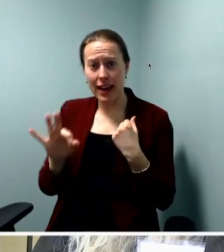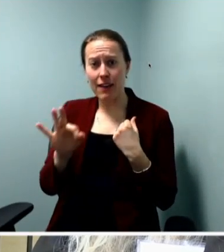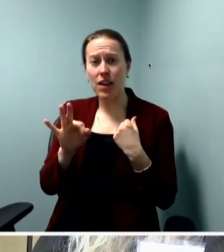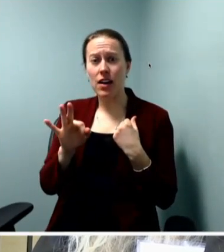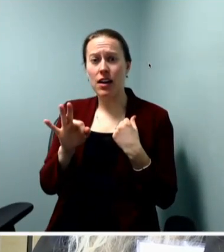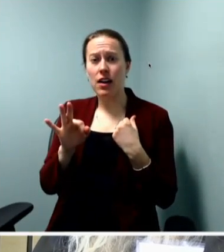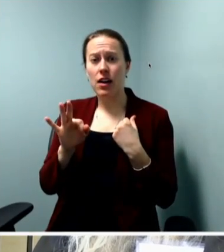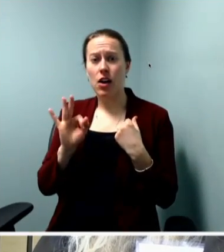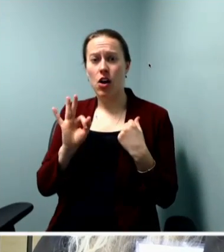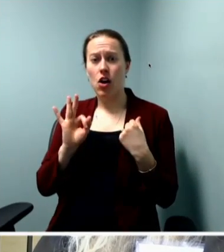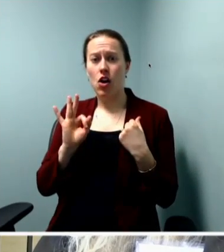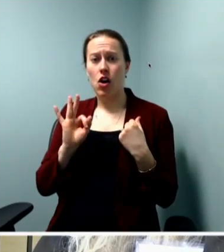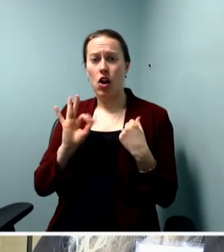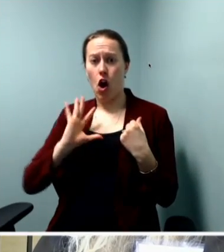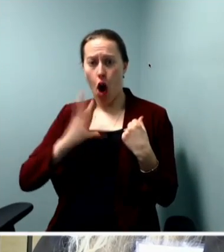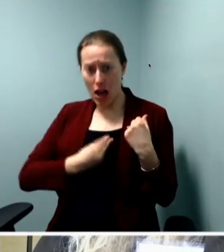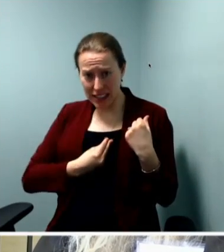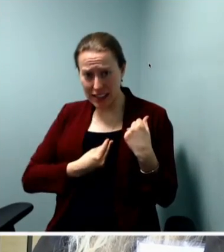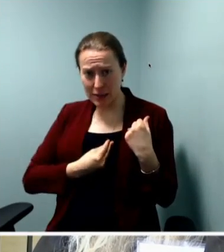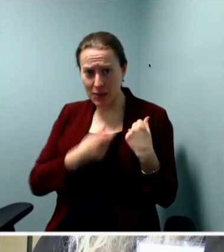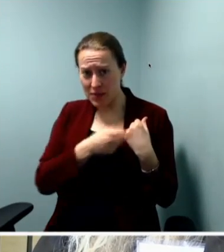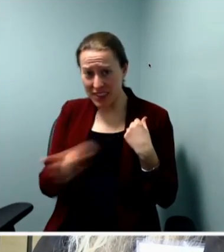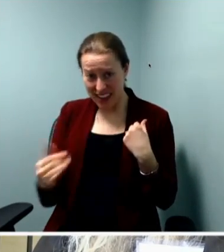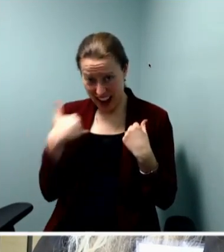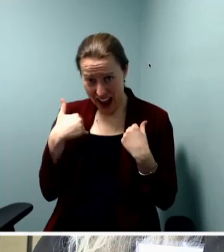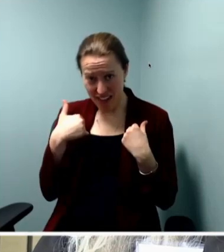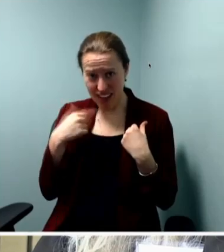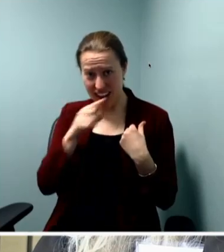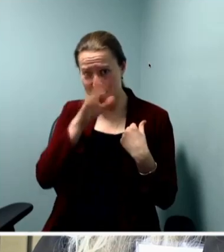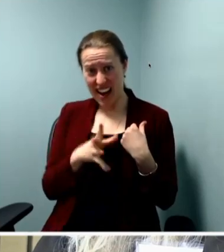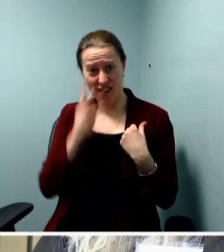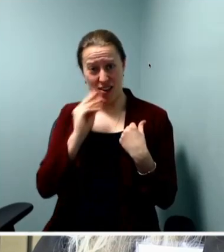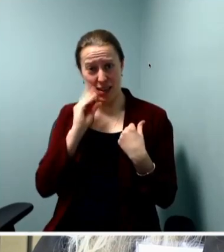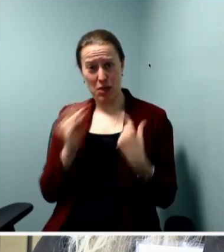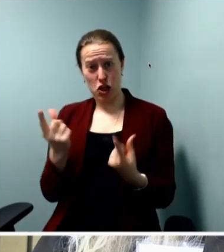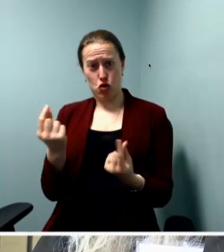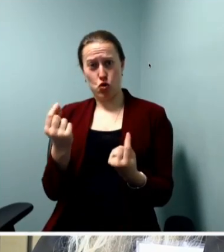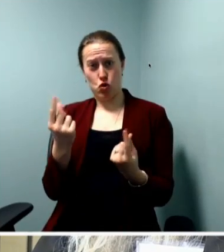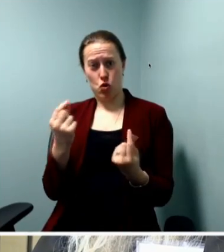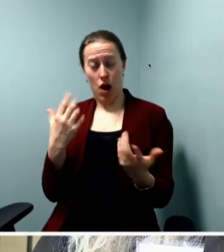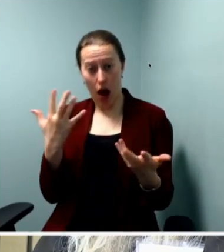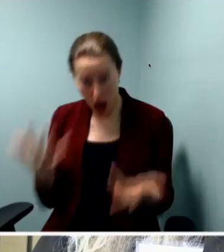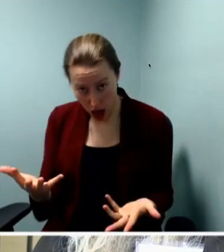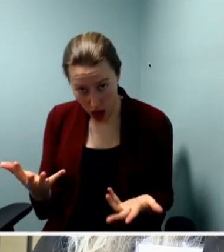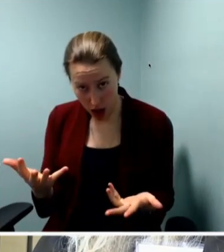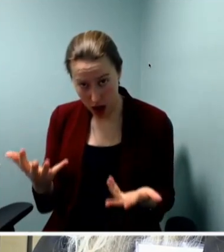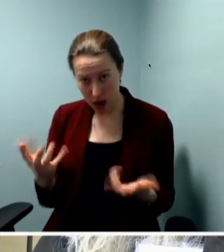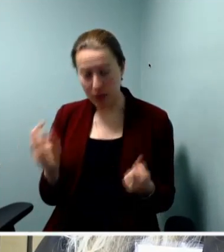But you've never encountered that until you decided to be a teacher. Then all of your baggage--